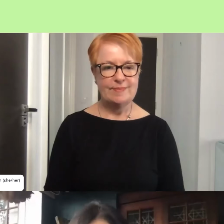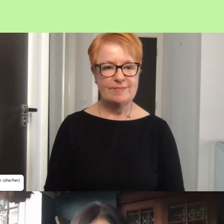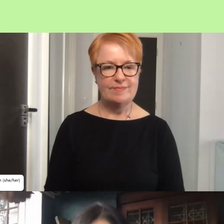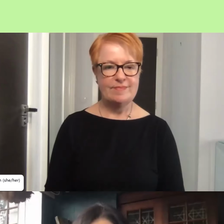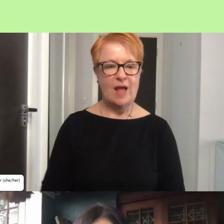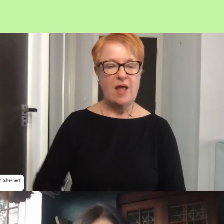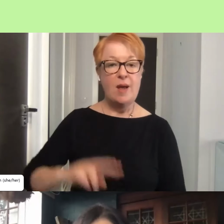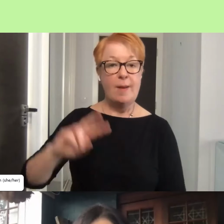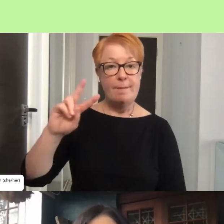of institutions.